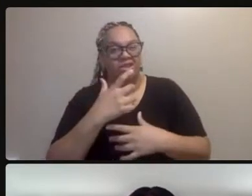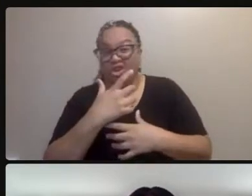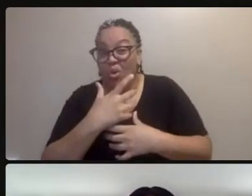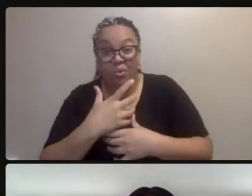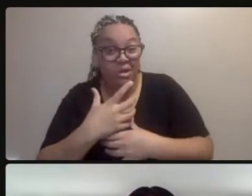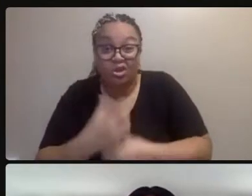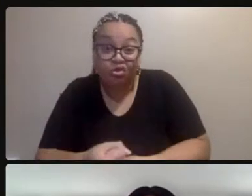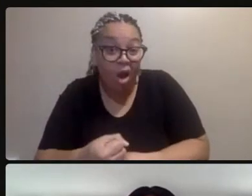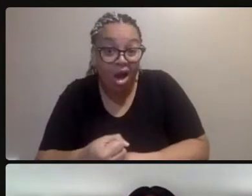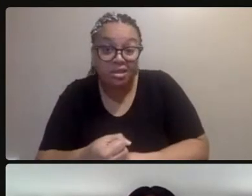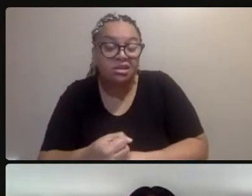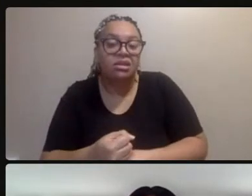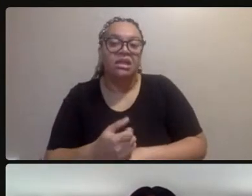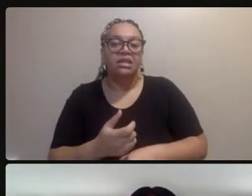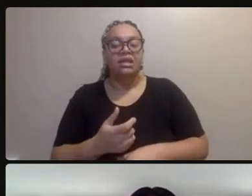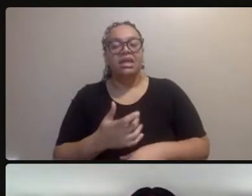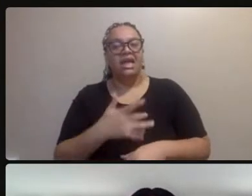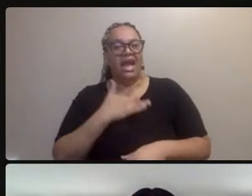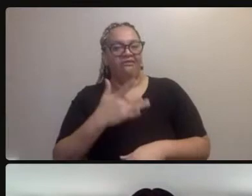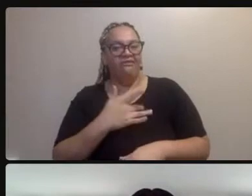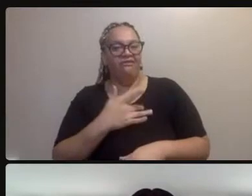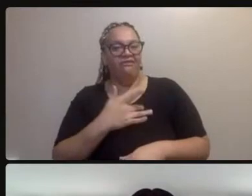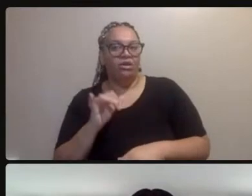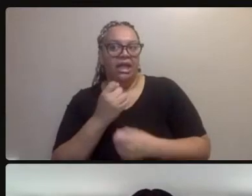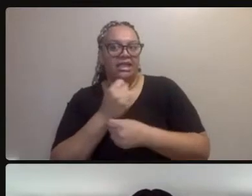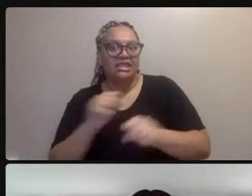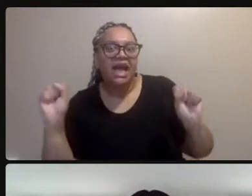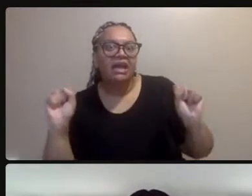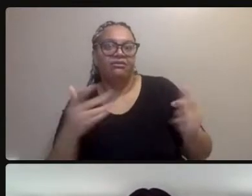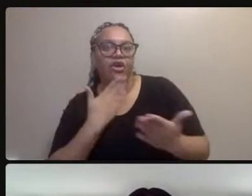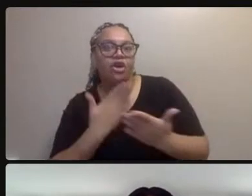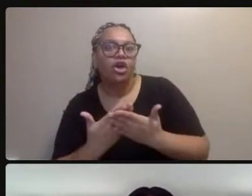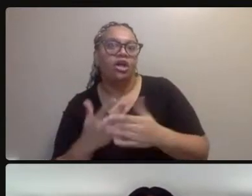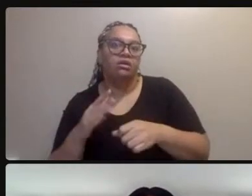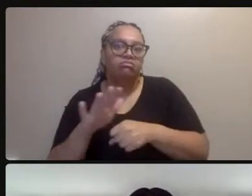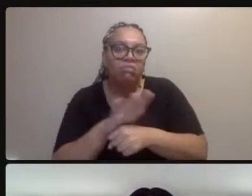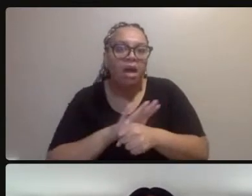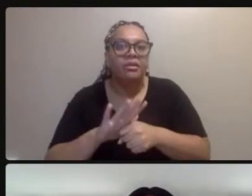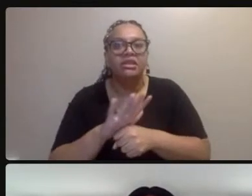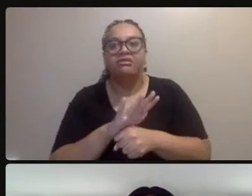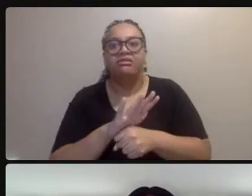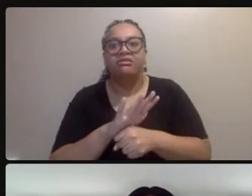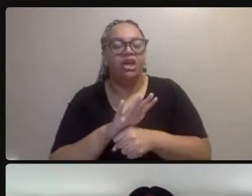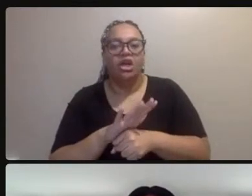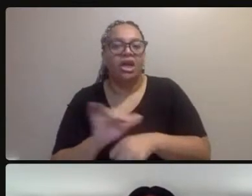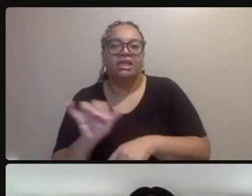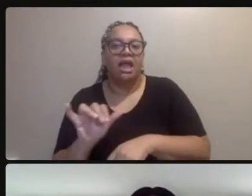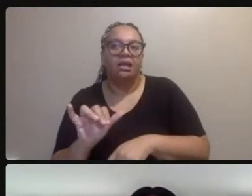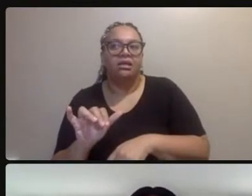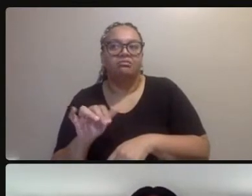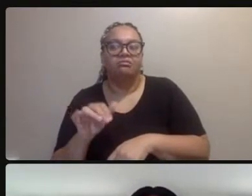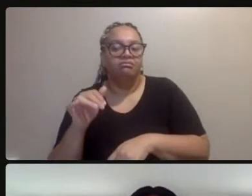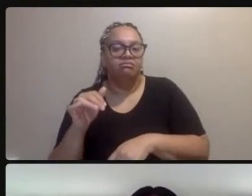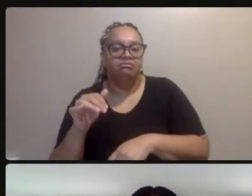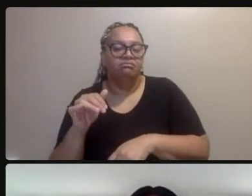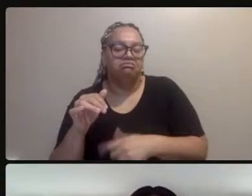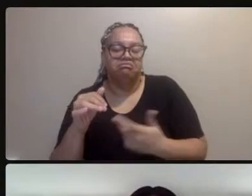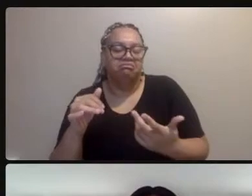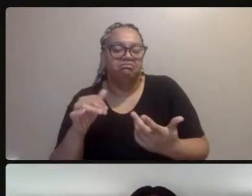WITH A LOT OF MISTRUST AND